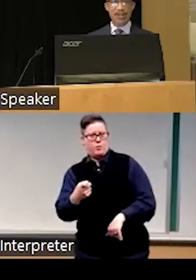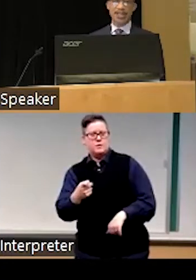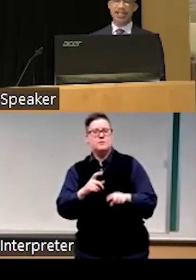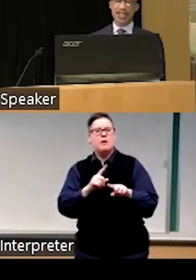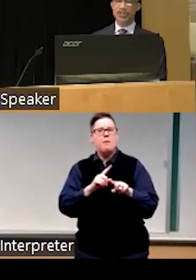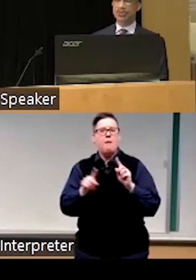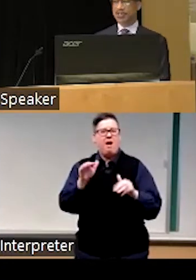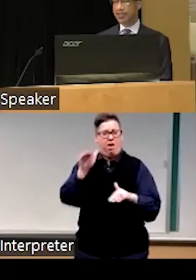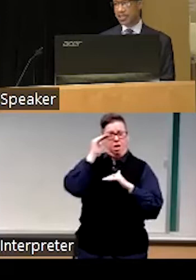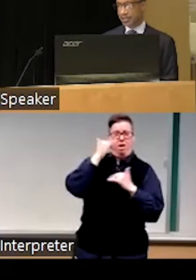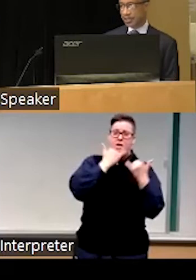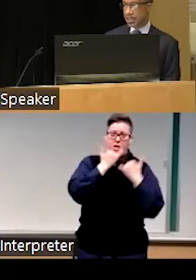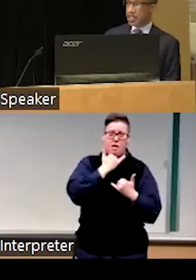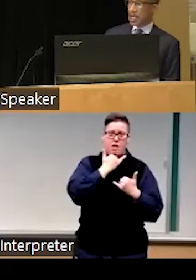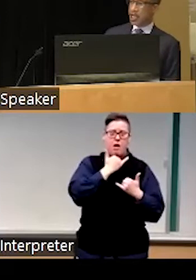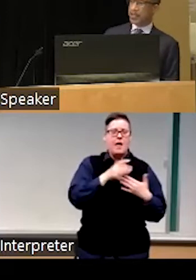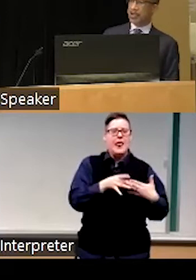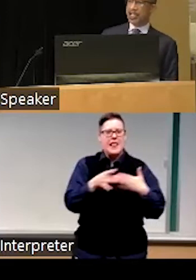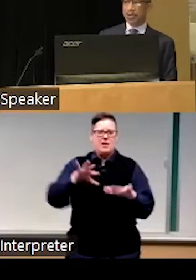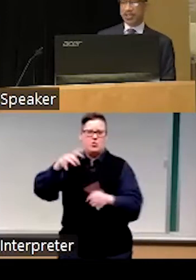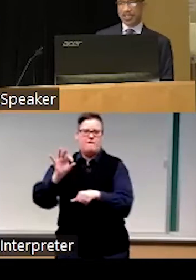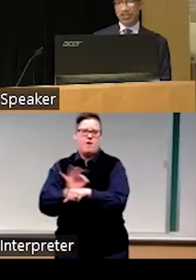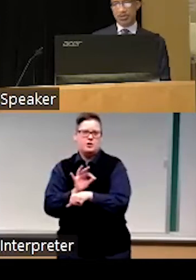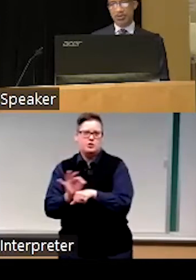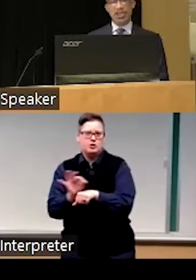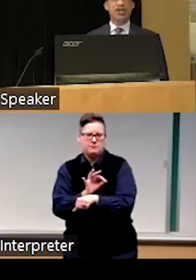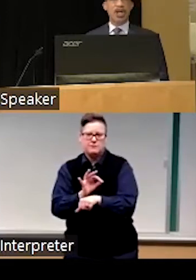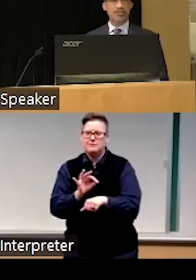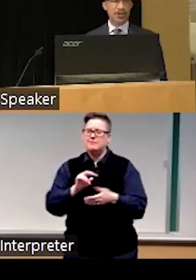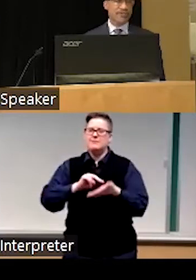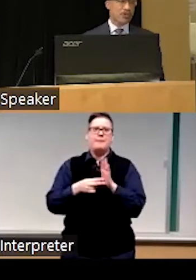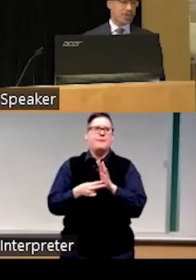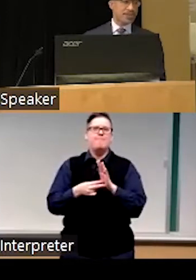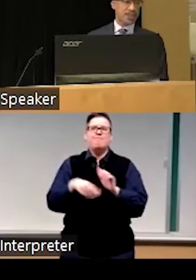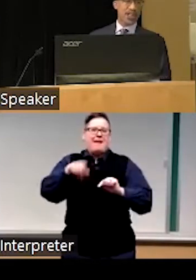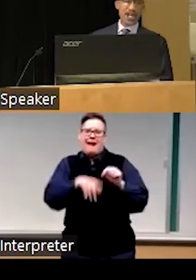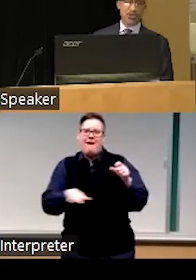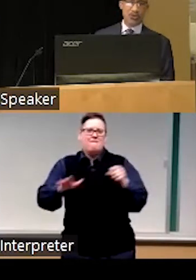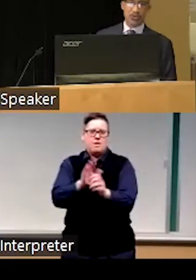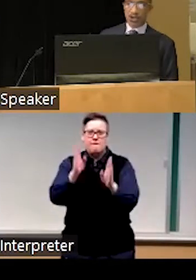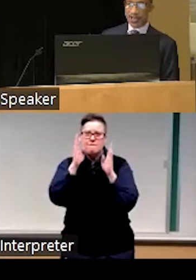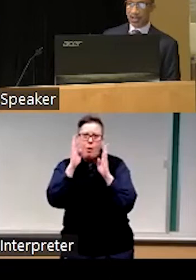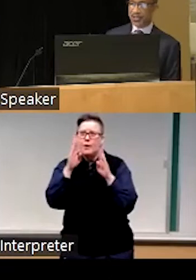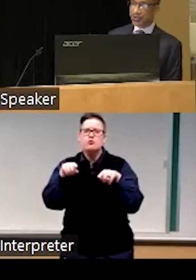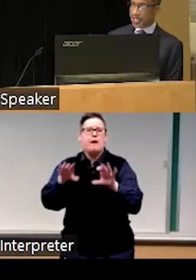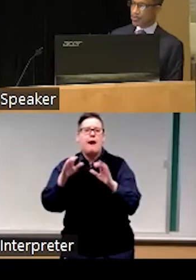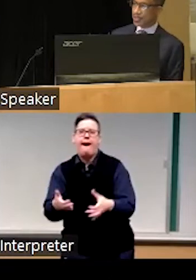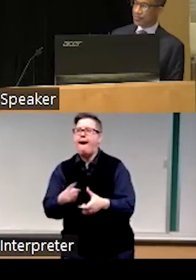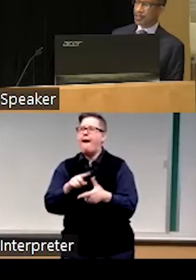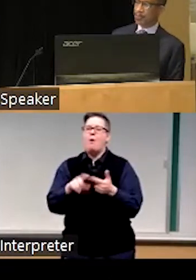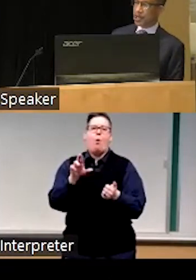then leads to dysfunction their inability to fully focus in the classroom or their estrangement from